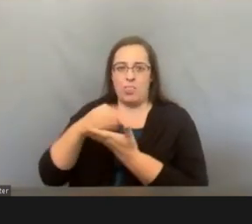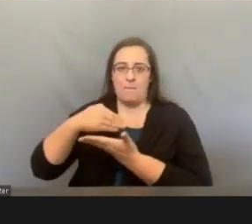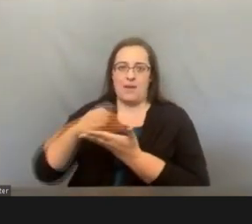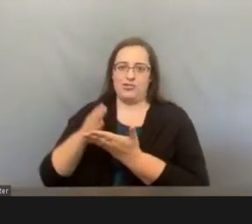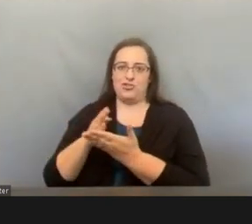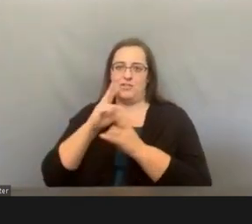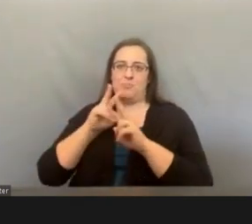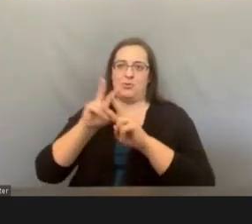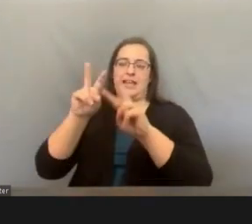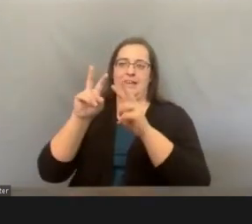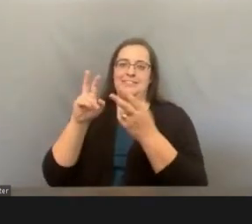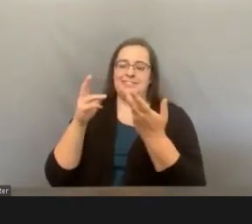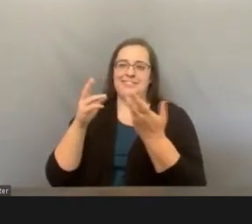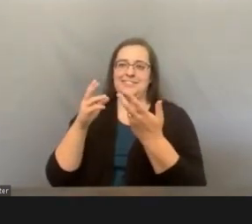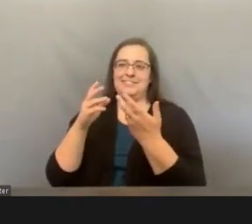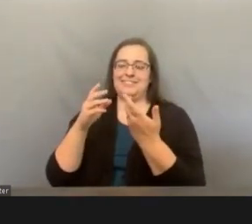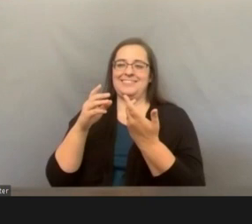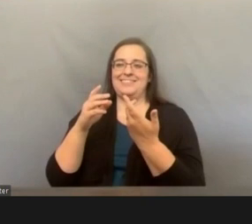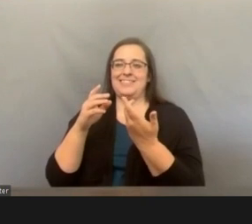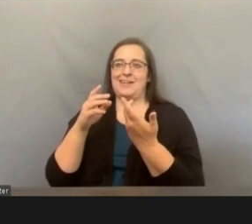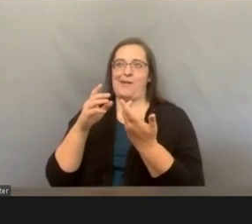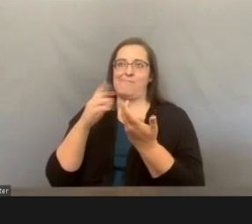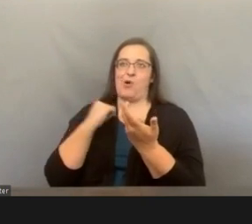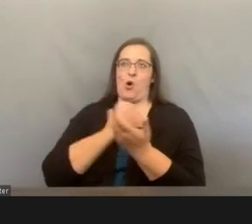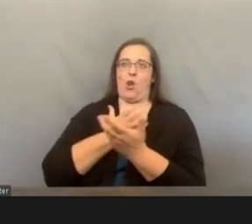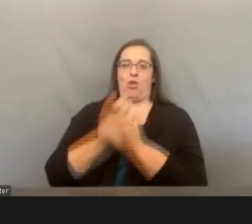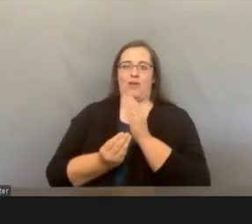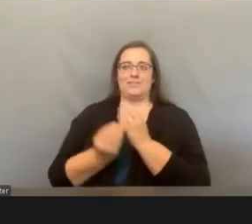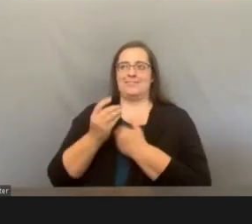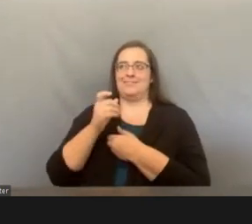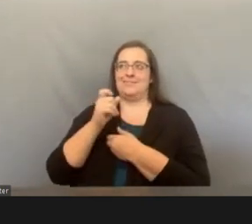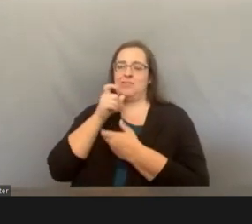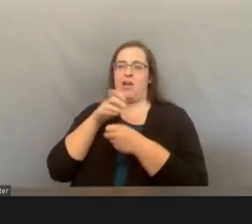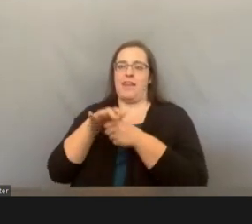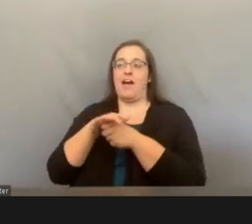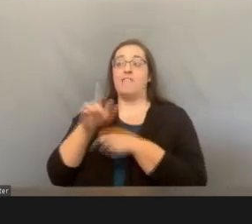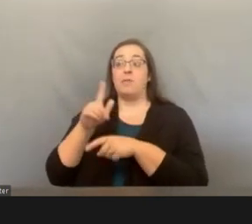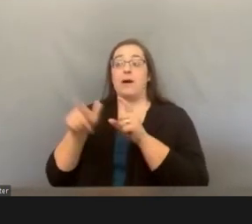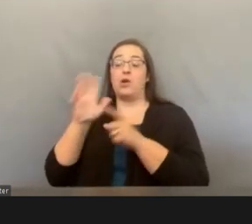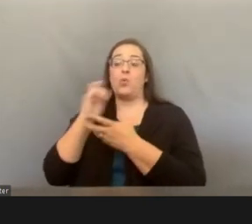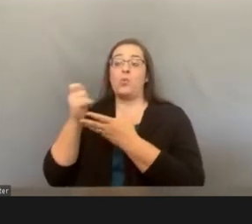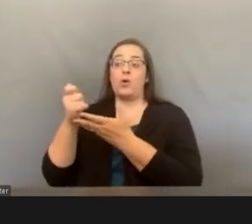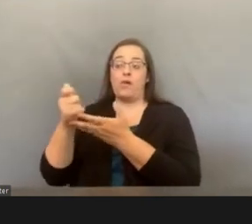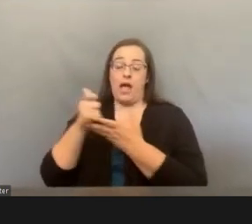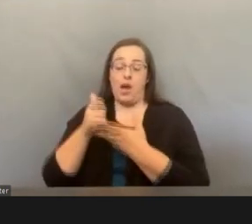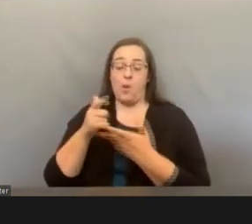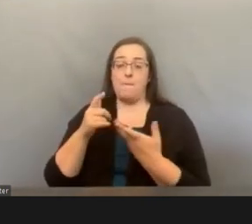TRACK? NOT OPENING POOLS IS IN NO WAY ENOUGH TO COVER THE